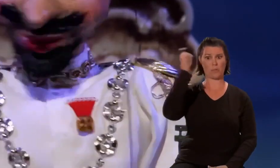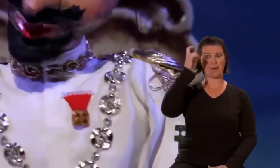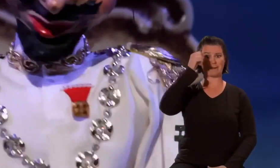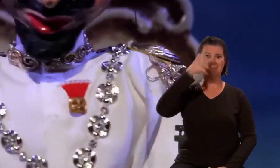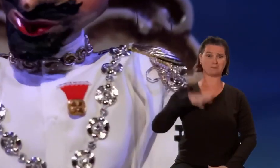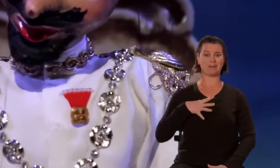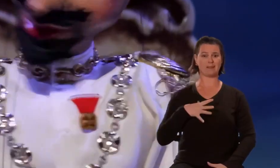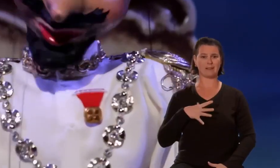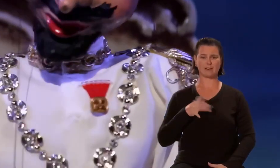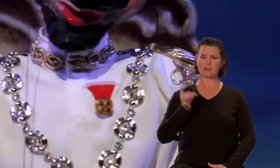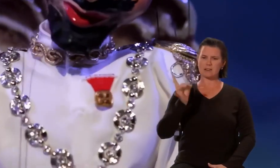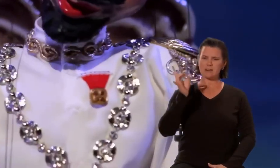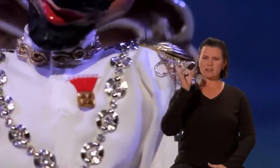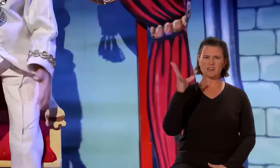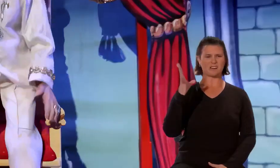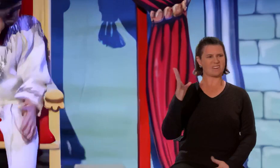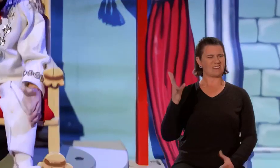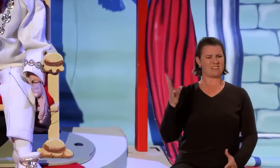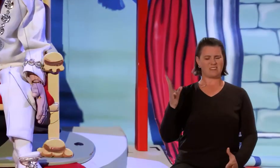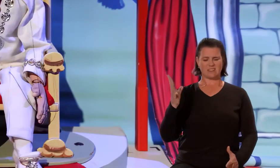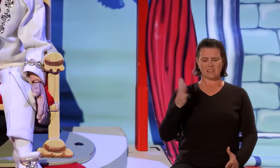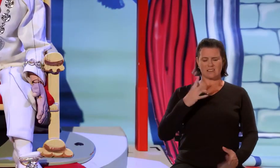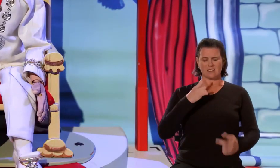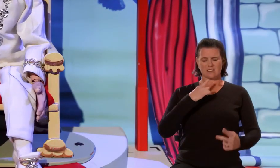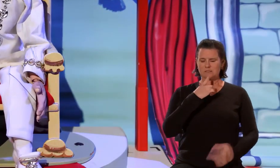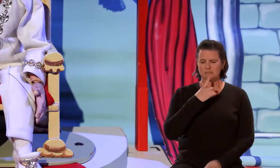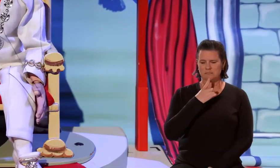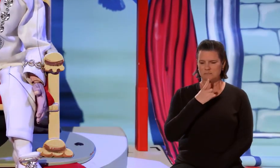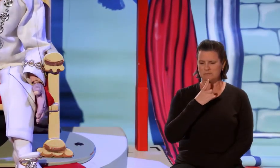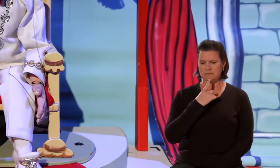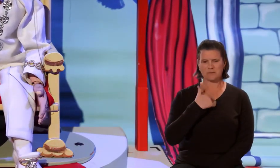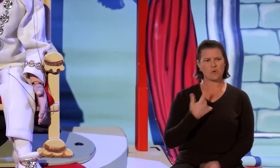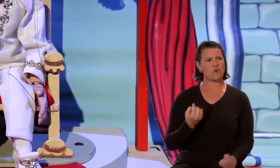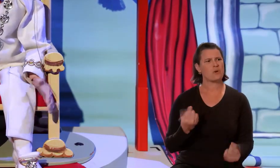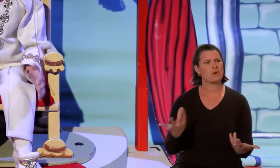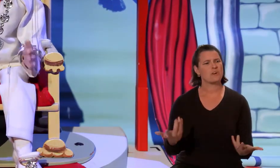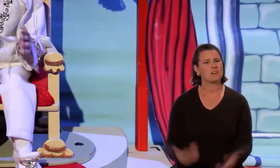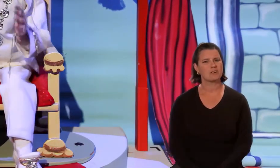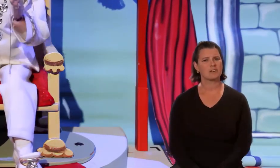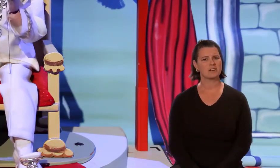How absolutely devastating. What am I going to do? Hmm?